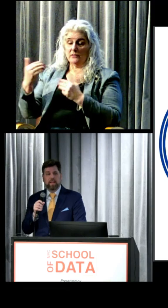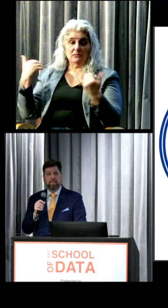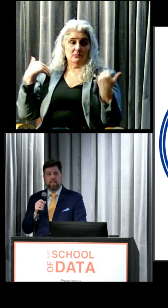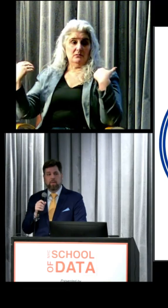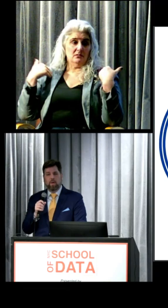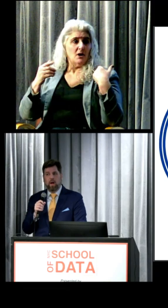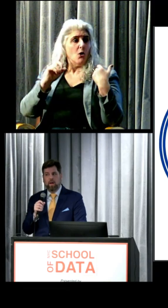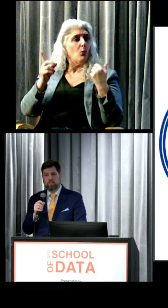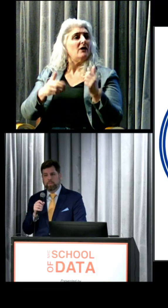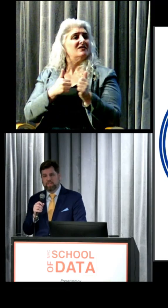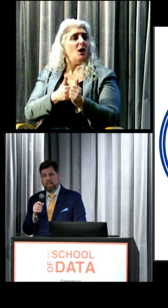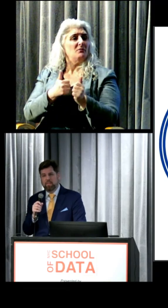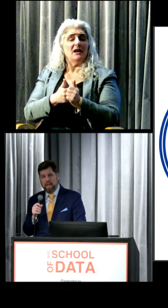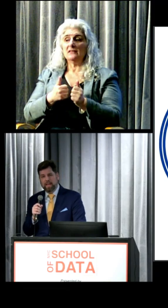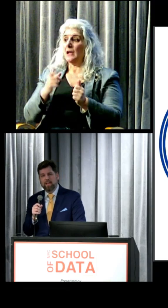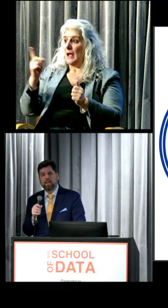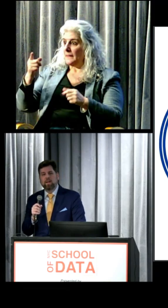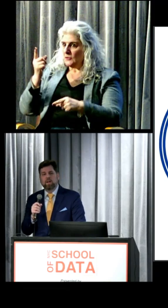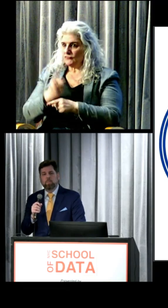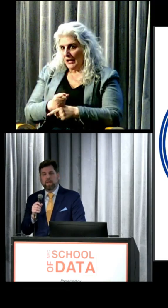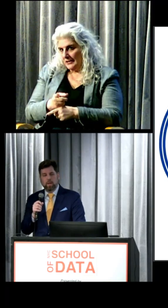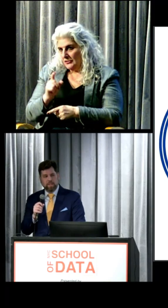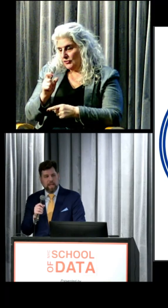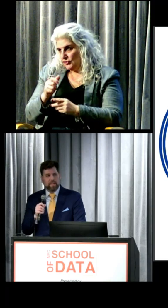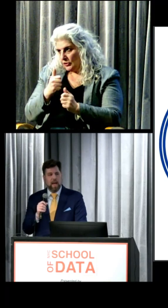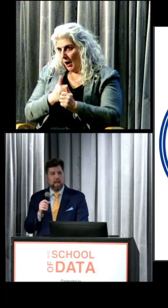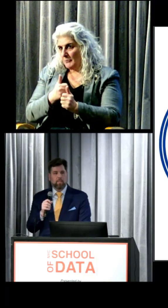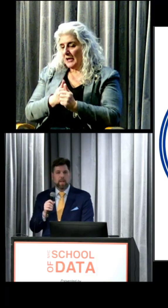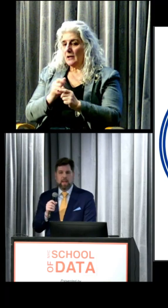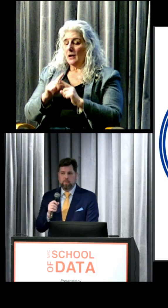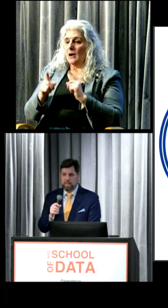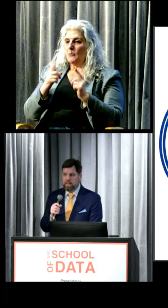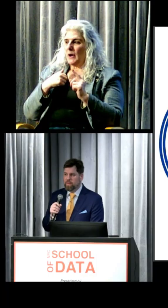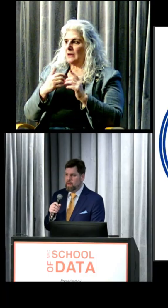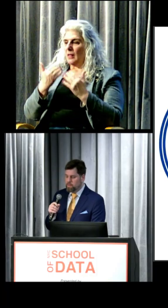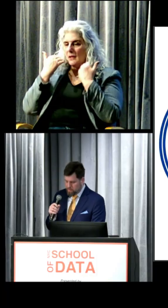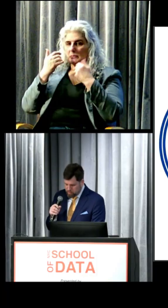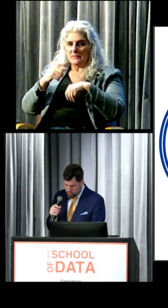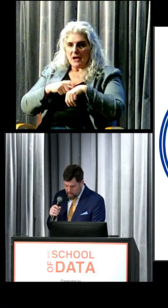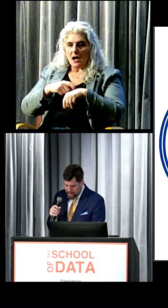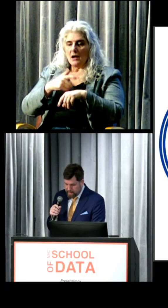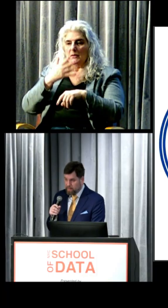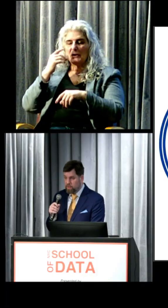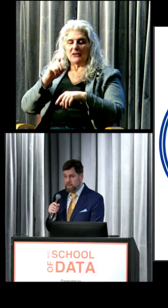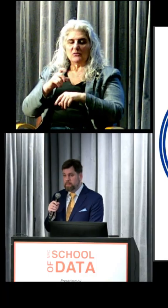So the visual changes that the program ended up showing is showing the cause and effect